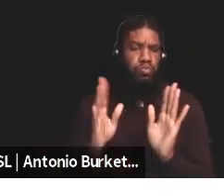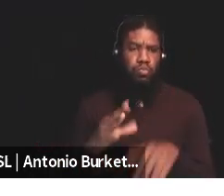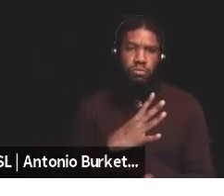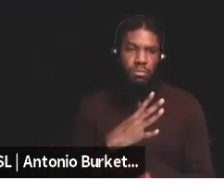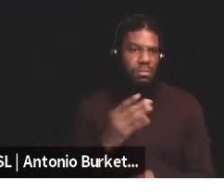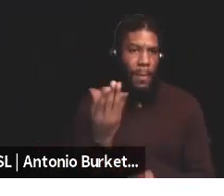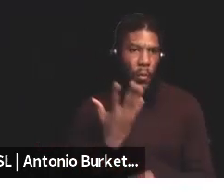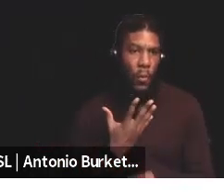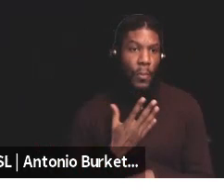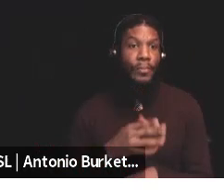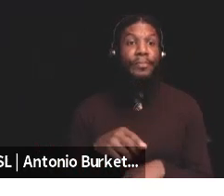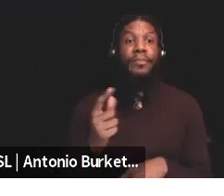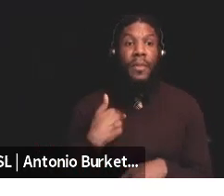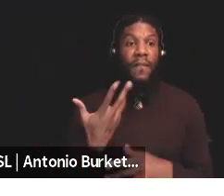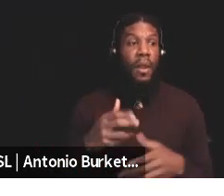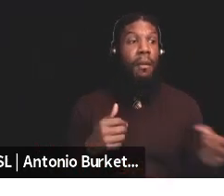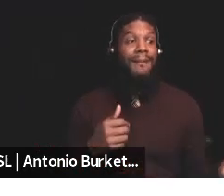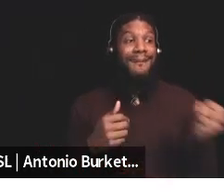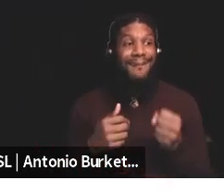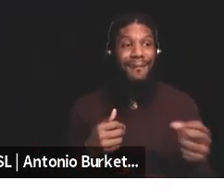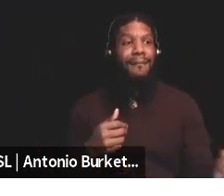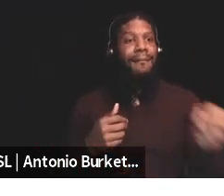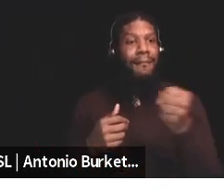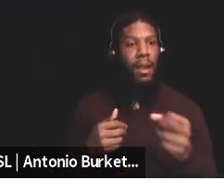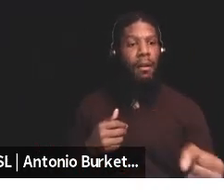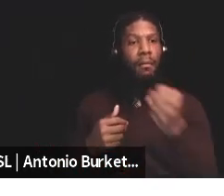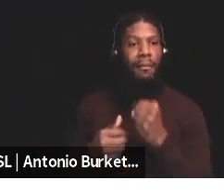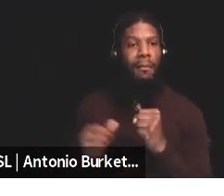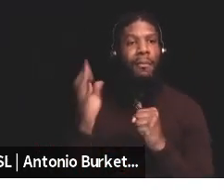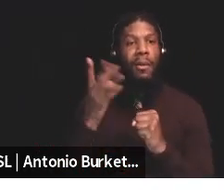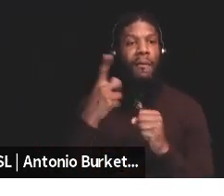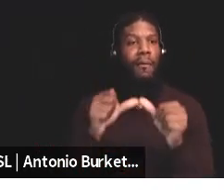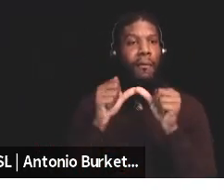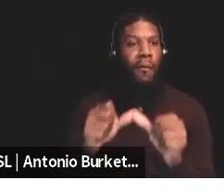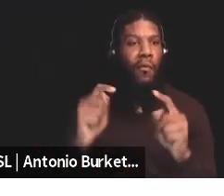able to bring in speakers for ongoing tutor training. One of them was Jenelle,